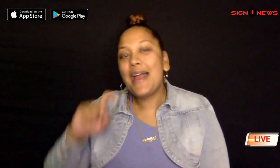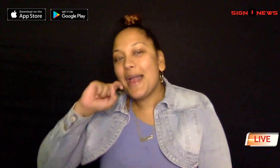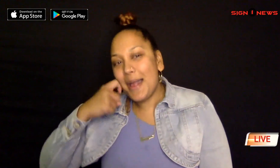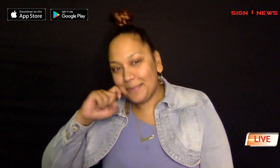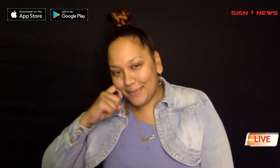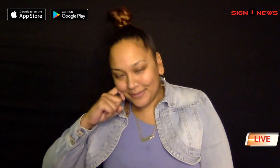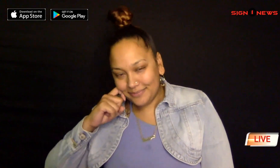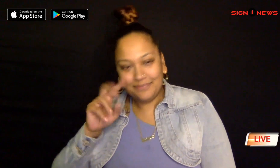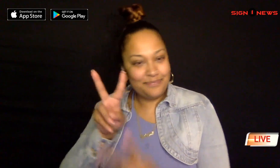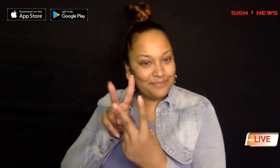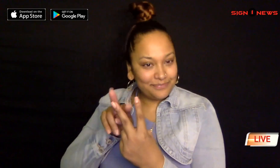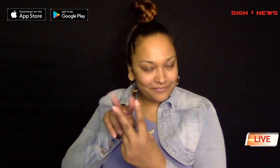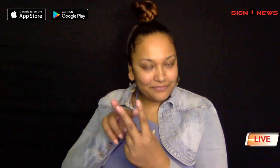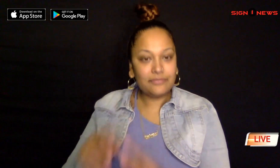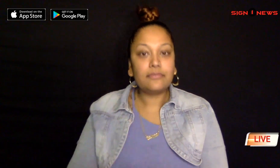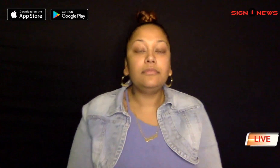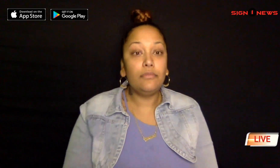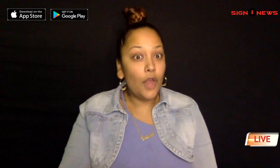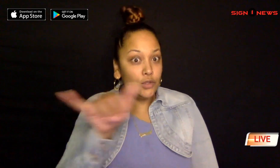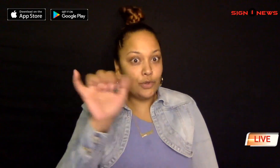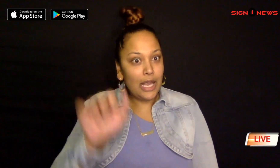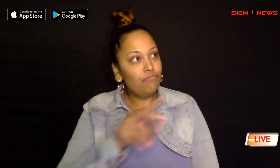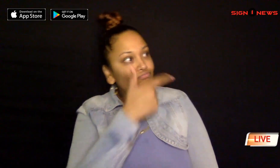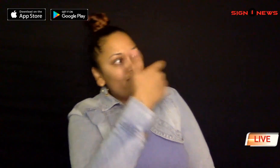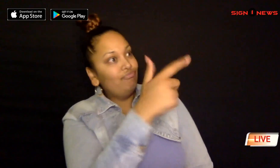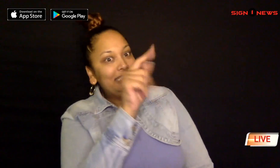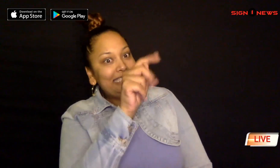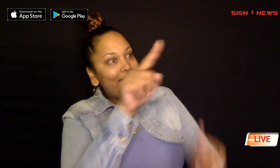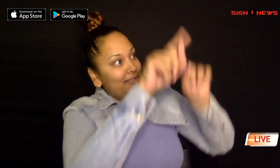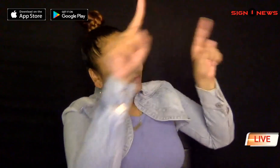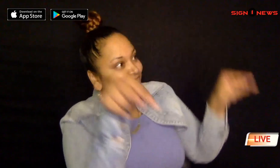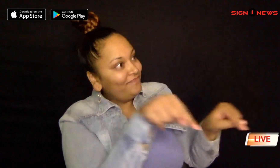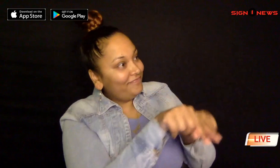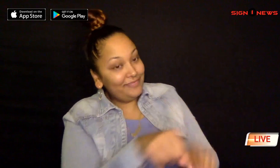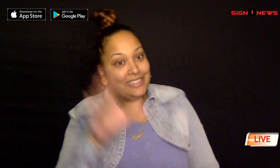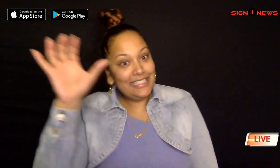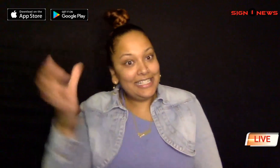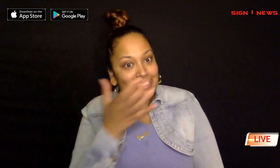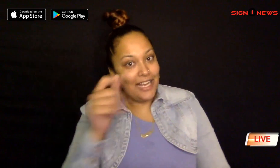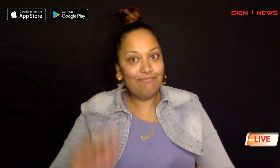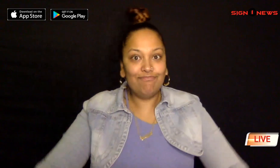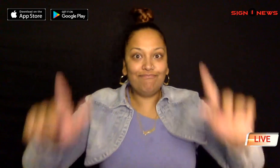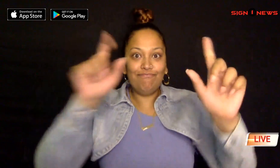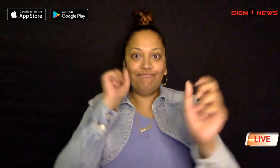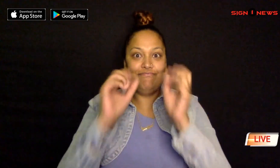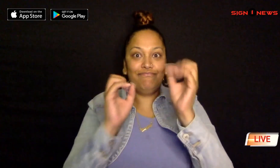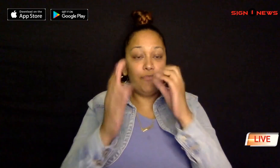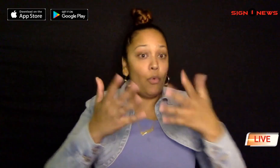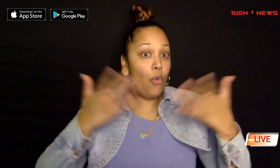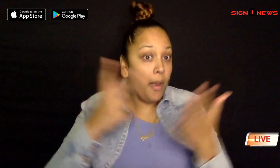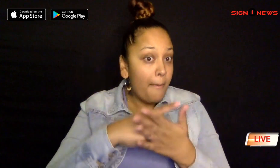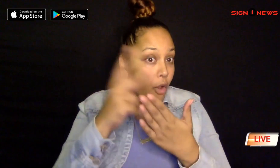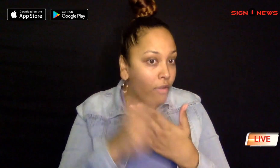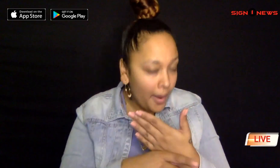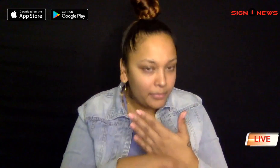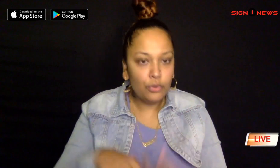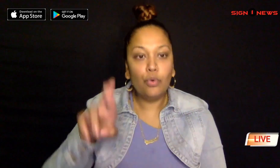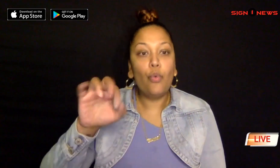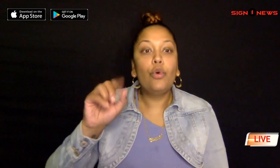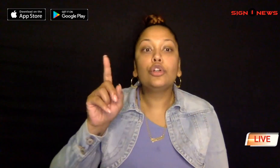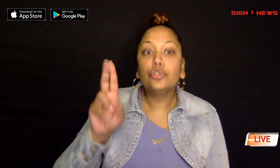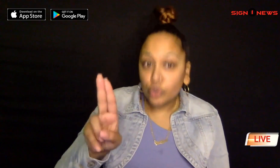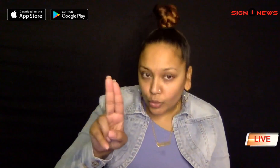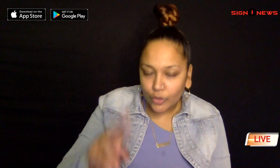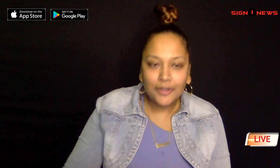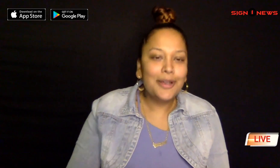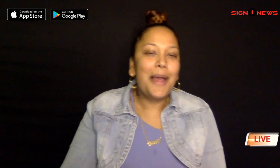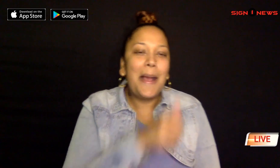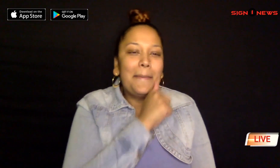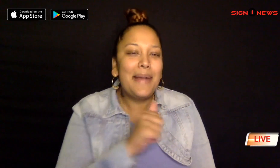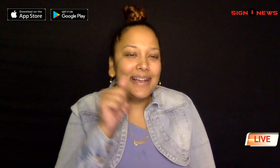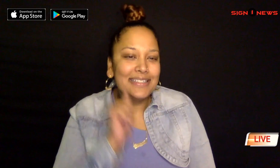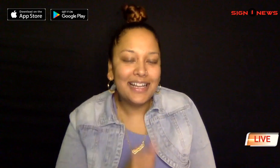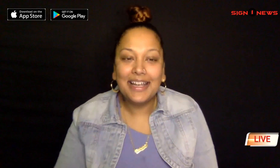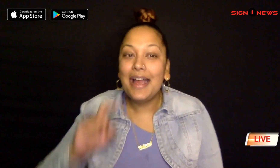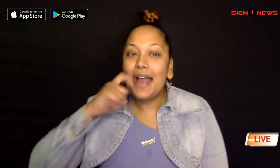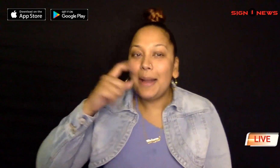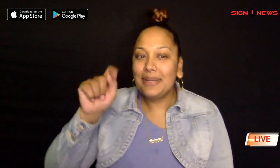store on your smart phone and you can also watch on TV on Roku Amazon and Apple TV